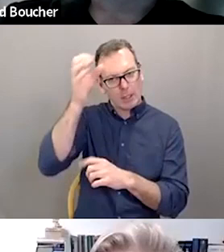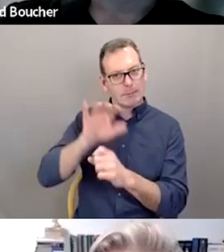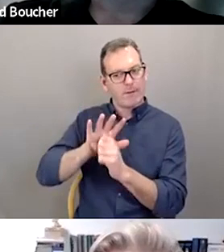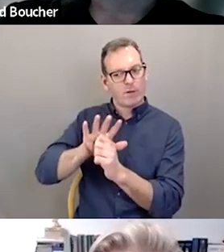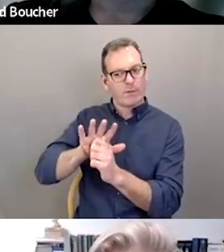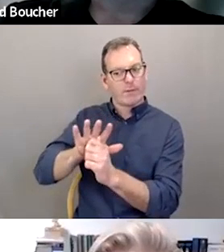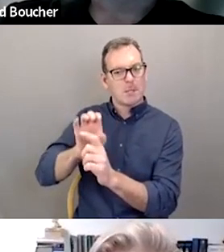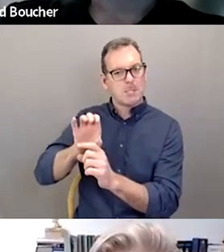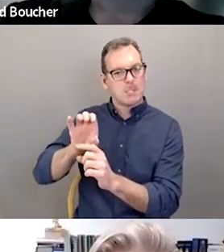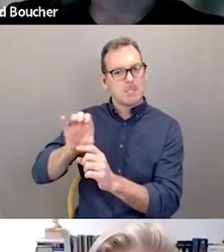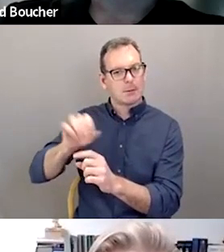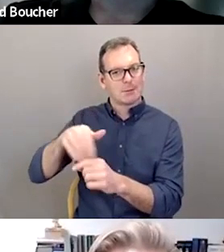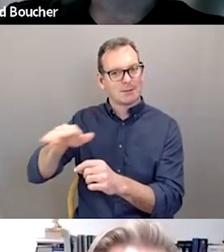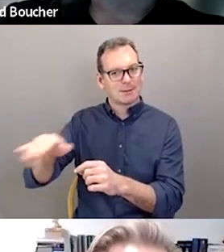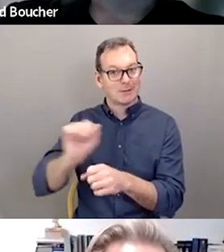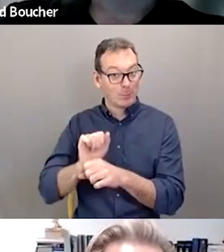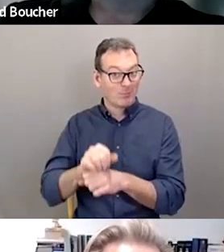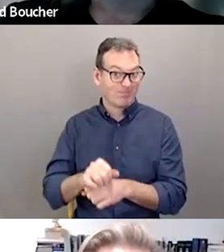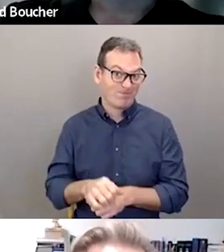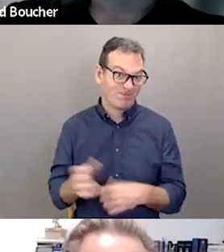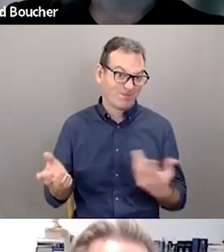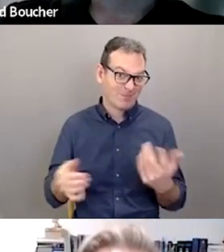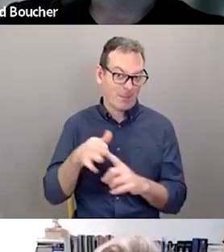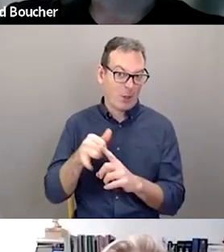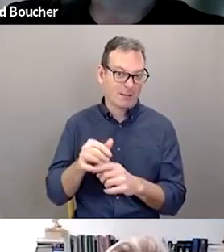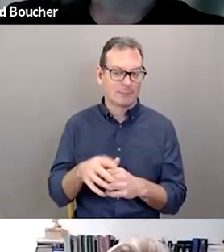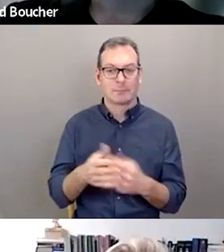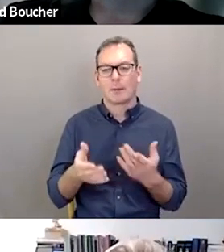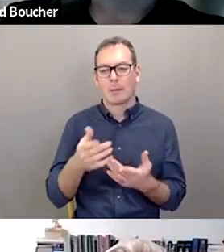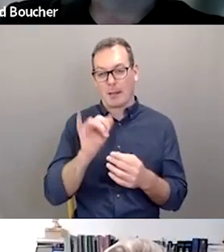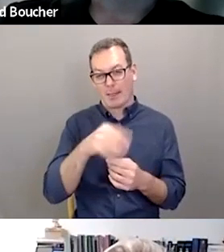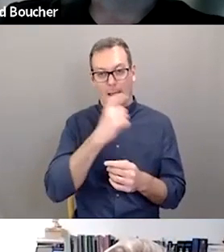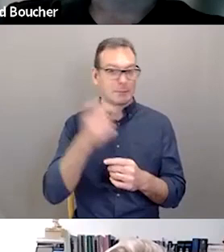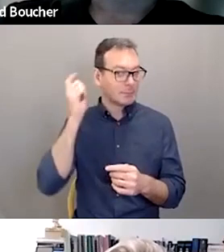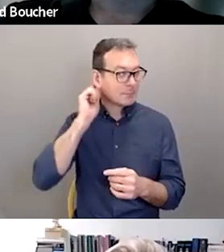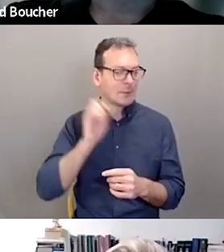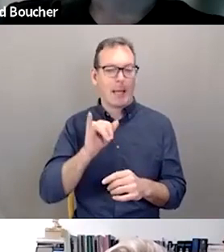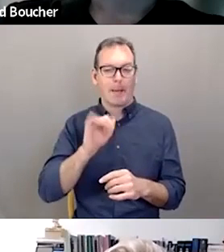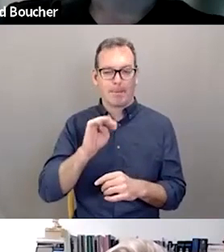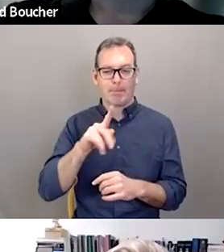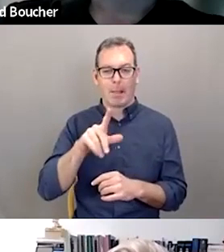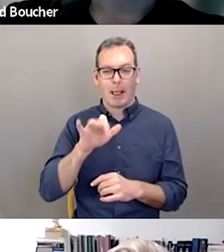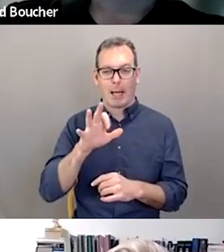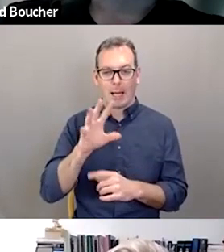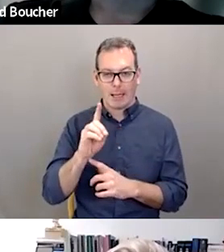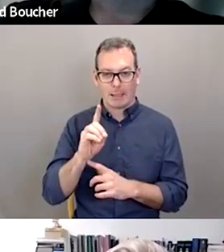many issues and that might be a kind of implied bias that you're talking about Marcy is harassment